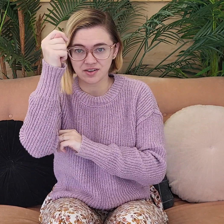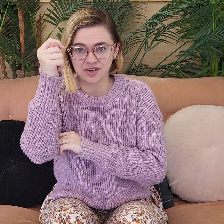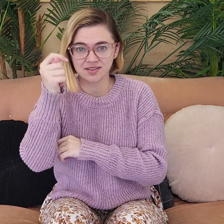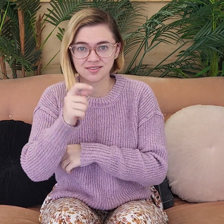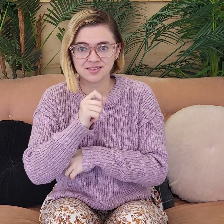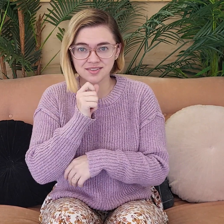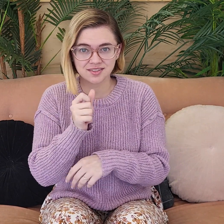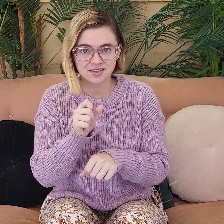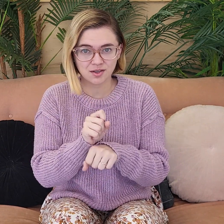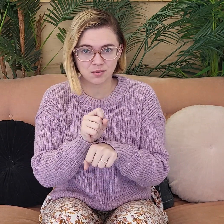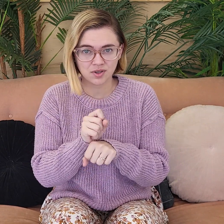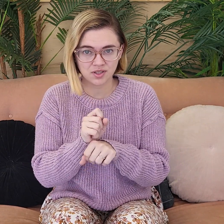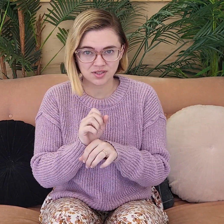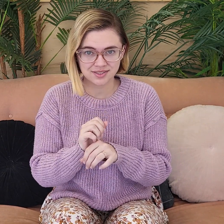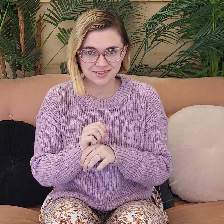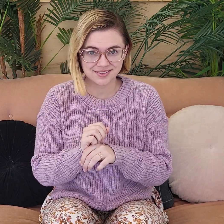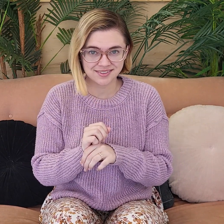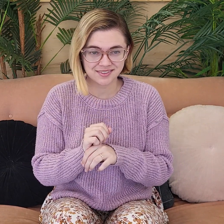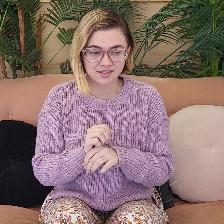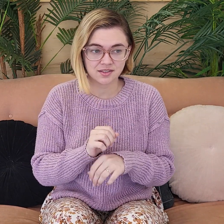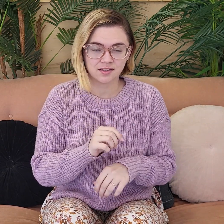that evolution theory, it doesn't work.